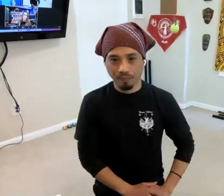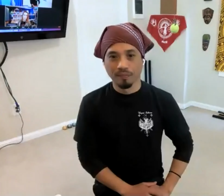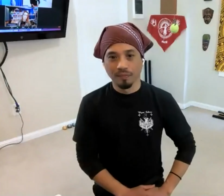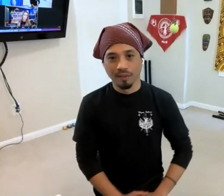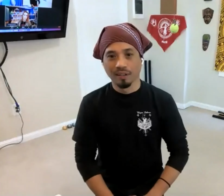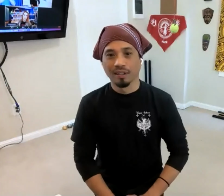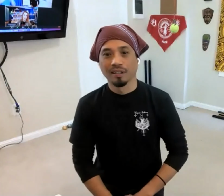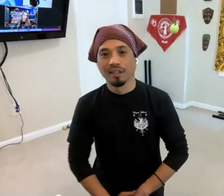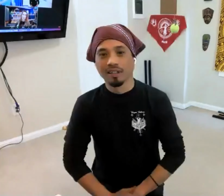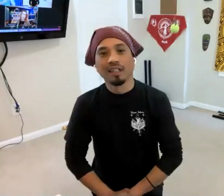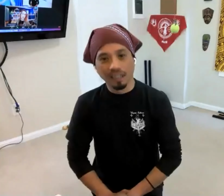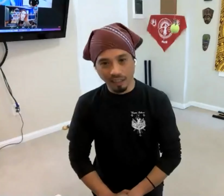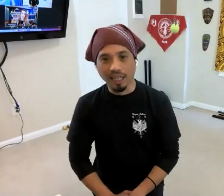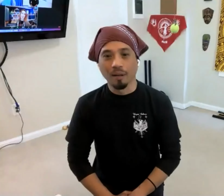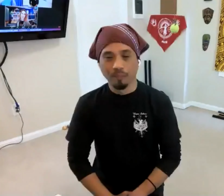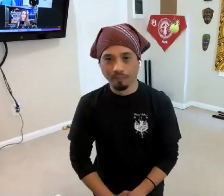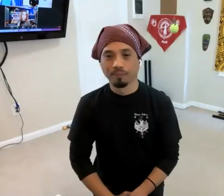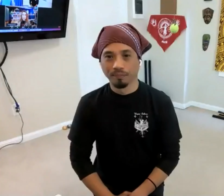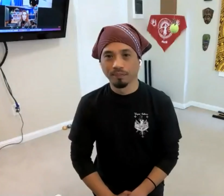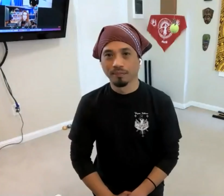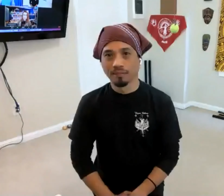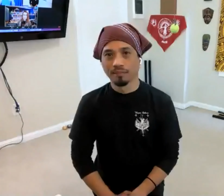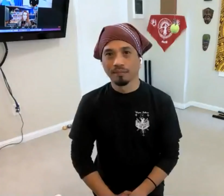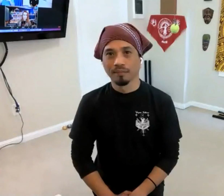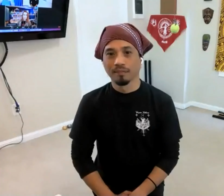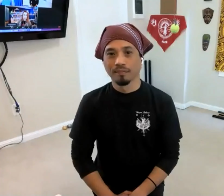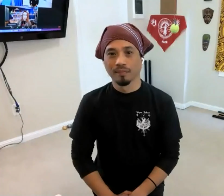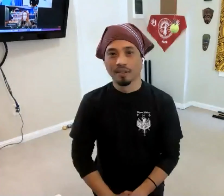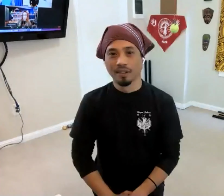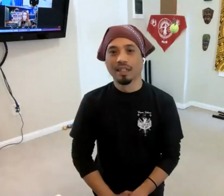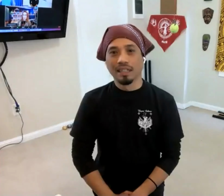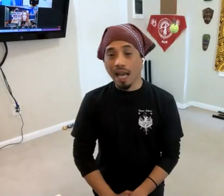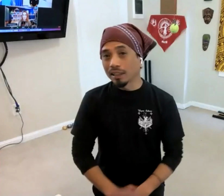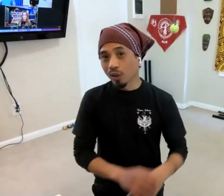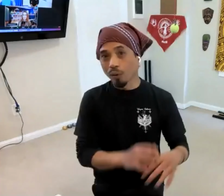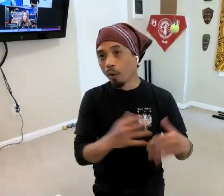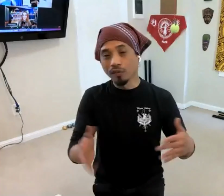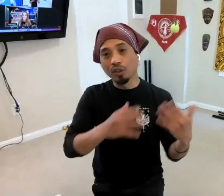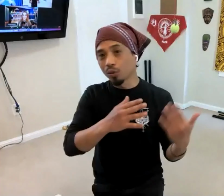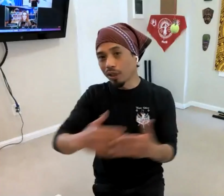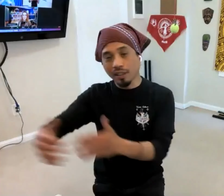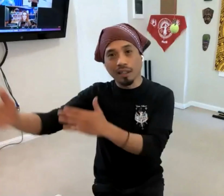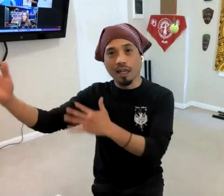WHICH PEOPLE PROBABLY WOULD NOT APPRECIATE. I DIDN'T KNOW IT WAS BECAUSE OF THAT ONE INDIVIDUAL. JAY: